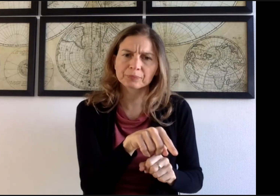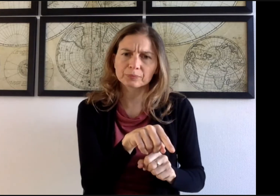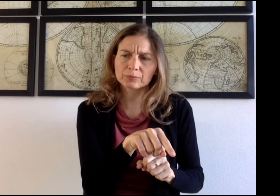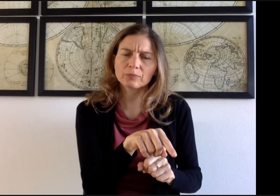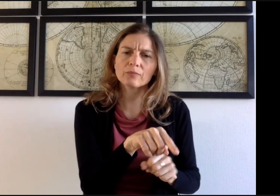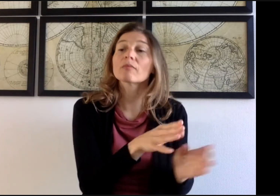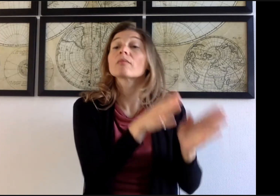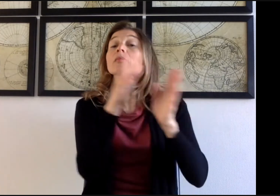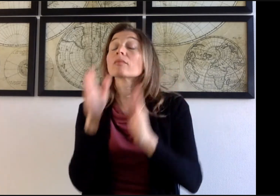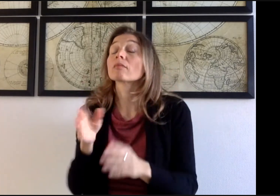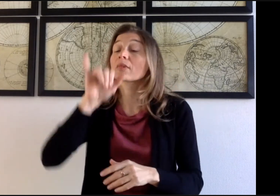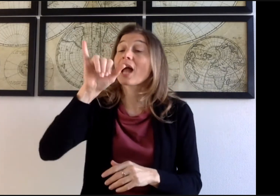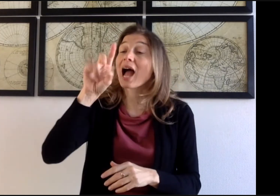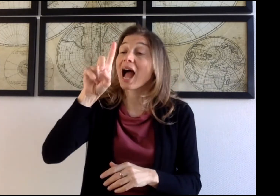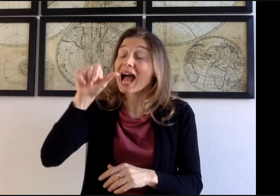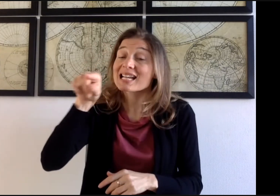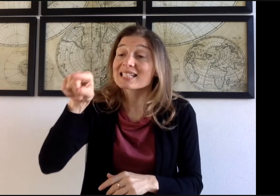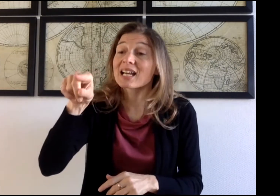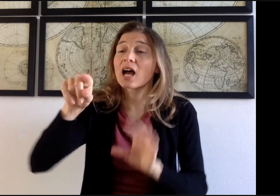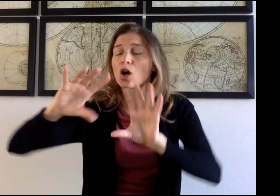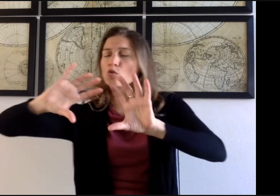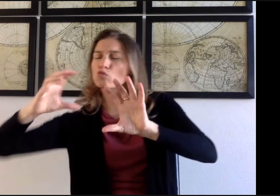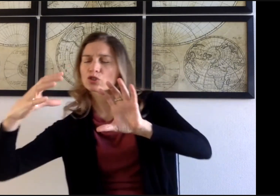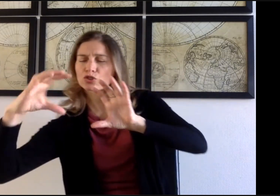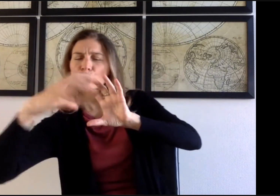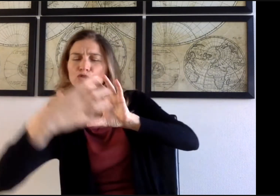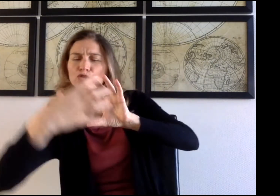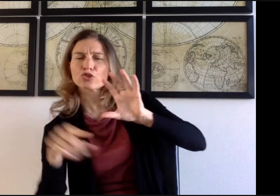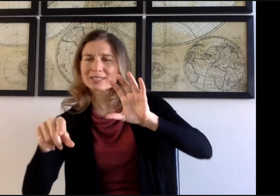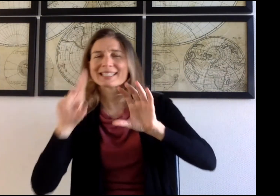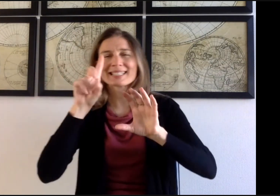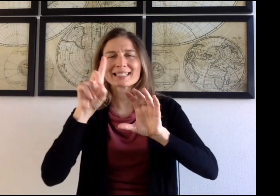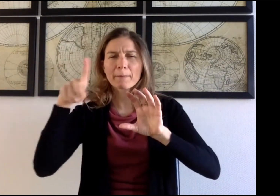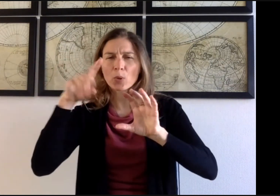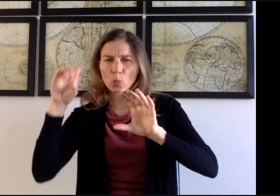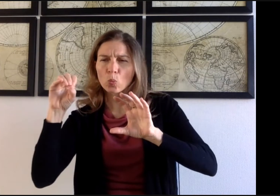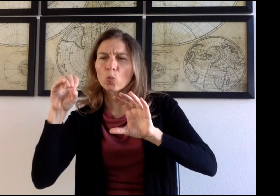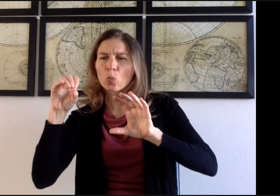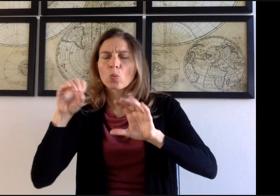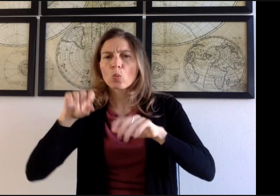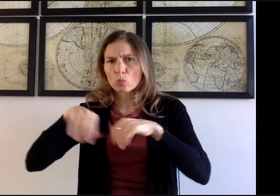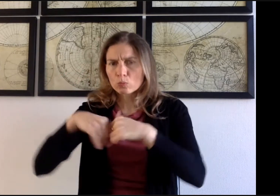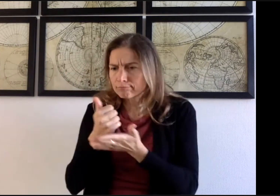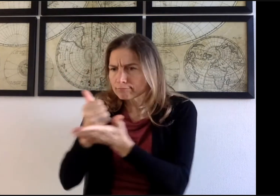and the regional DPOs to help the DPO in the Global South prepare for